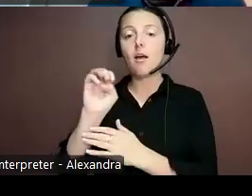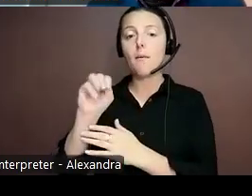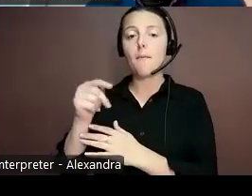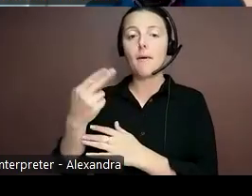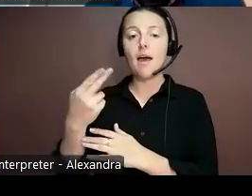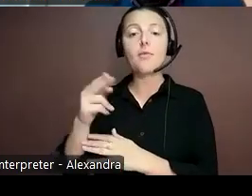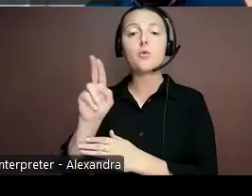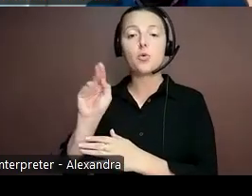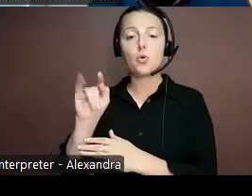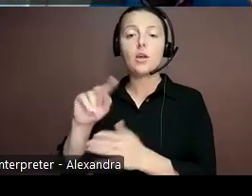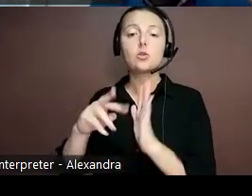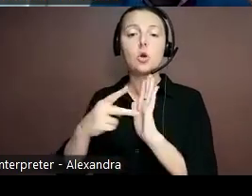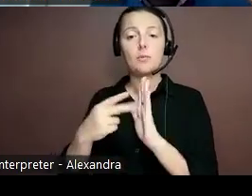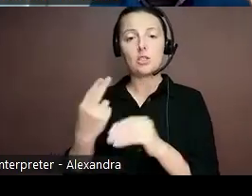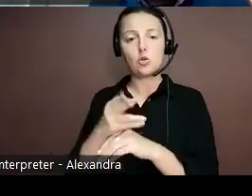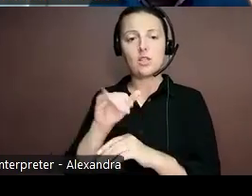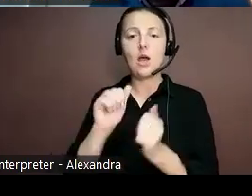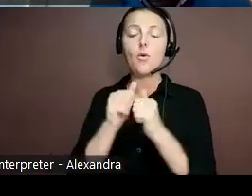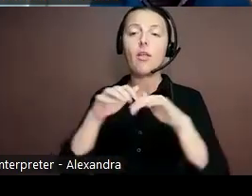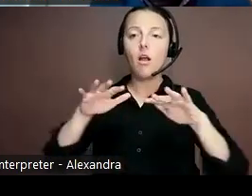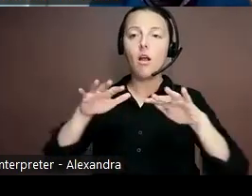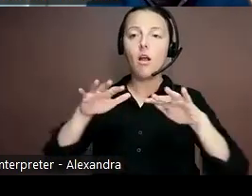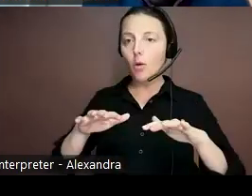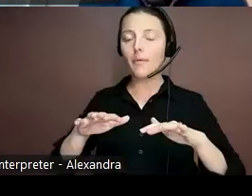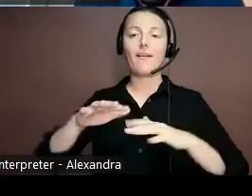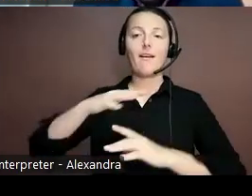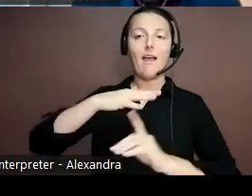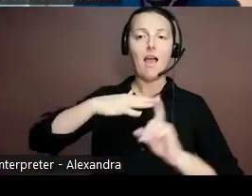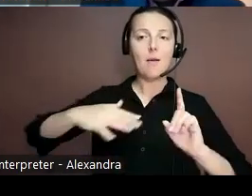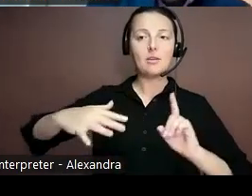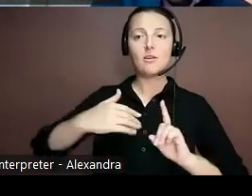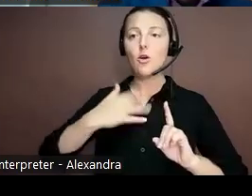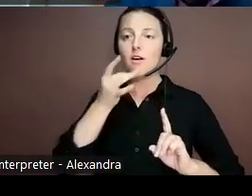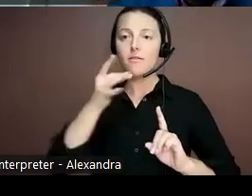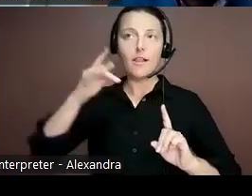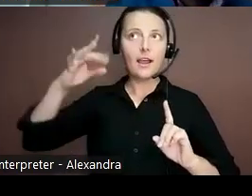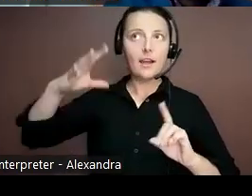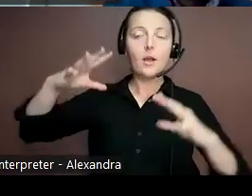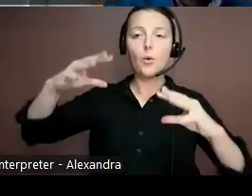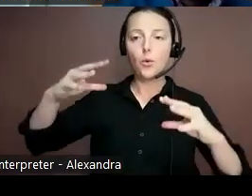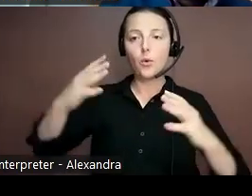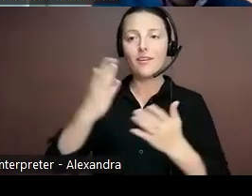supportive atmosphere with light music etc. Yes, I think there's good lit there's some literature